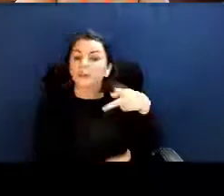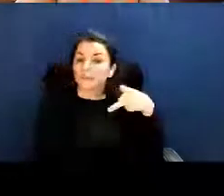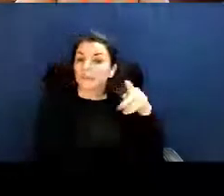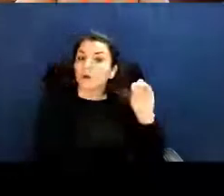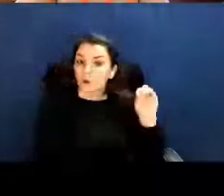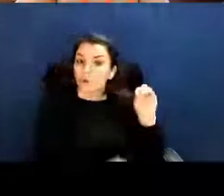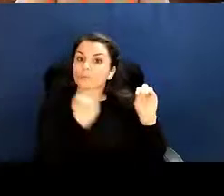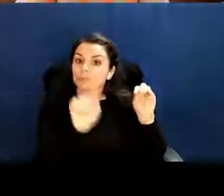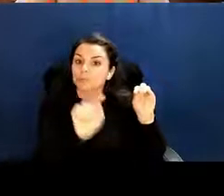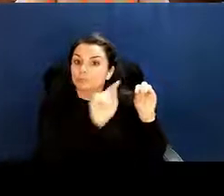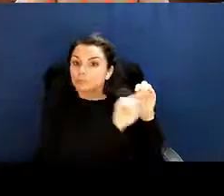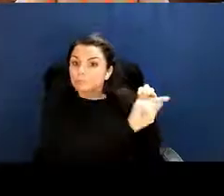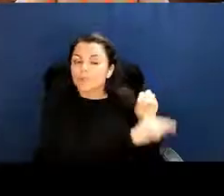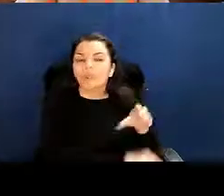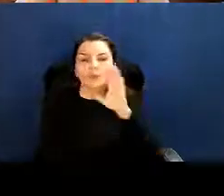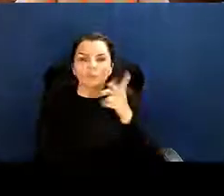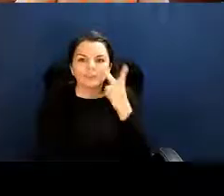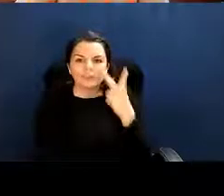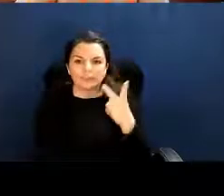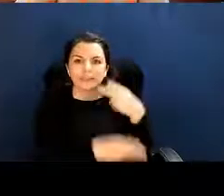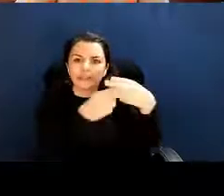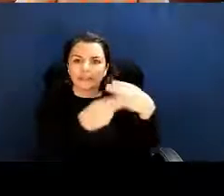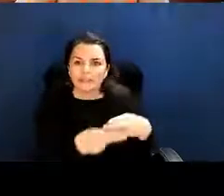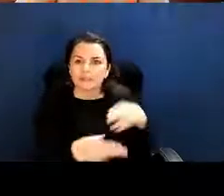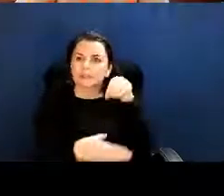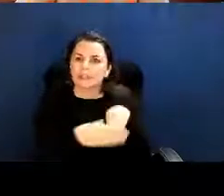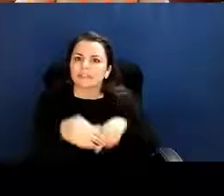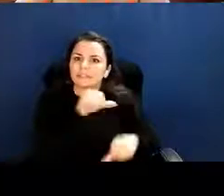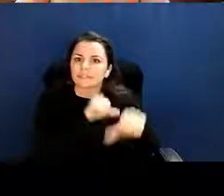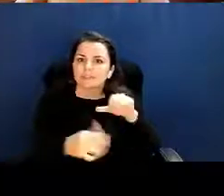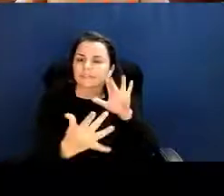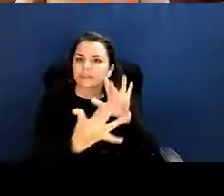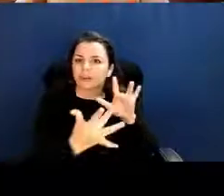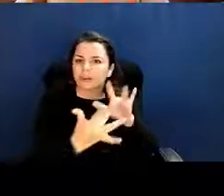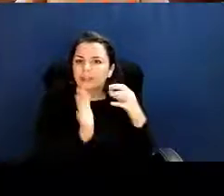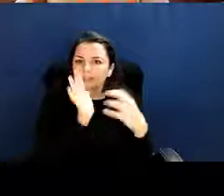They will be listed in the scientific contact section of the funding announcement.